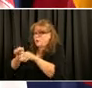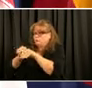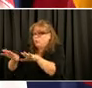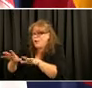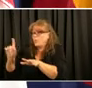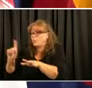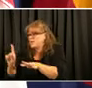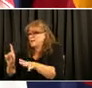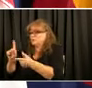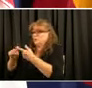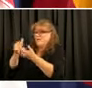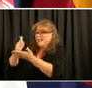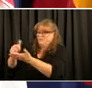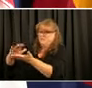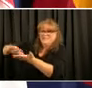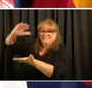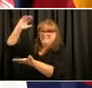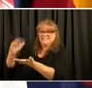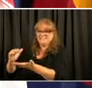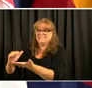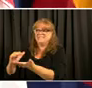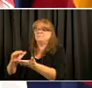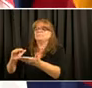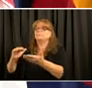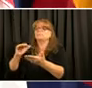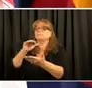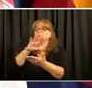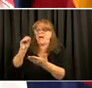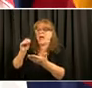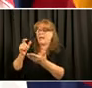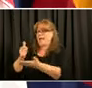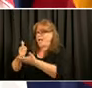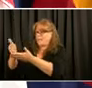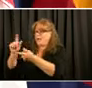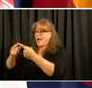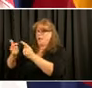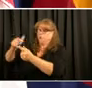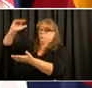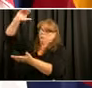could potentially be used to try and decrease the level of disease transmission that's occurring